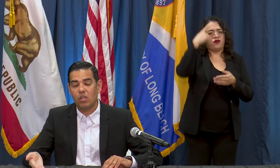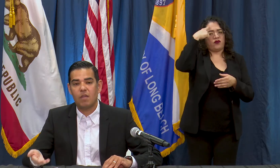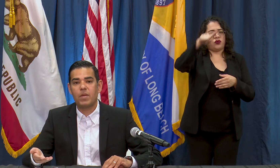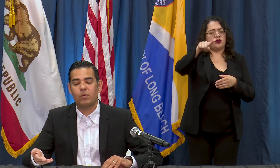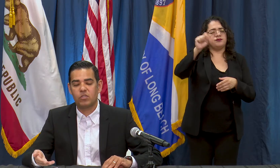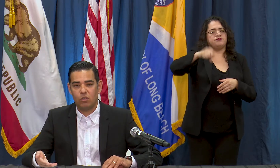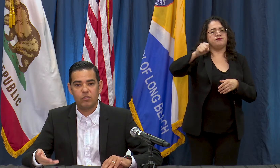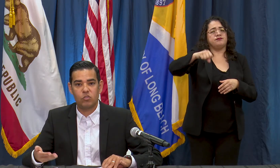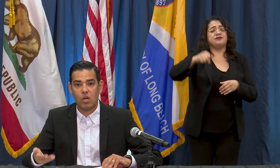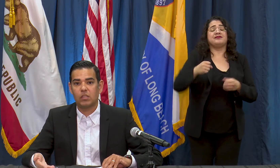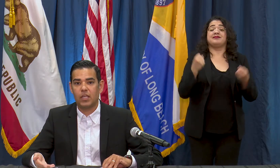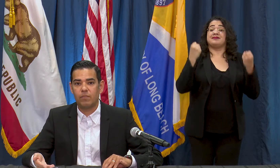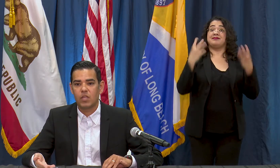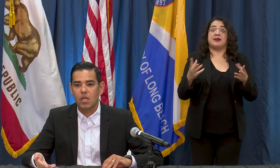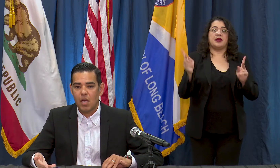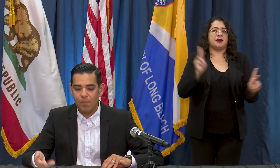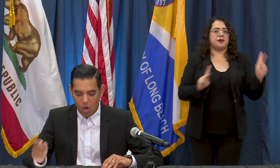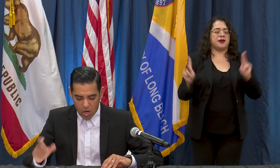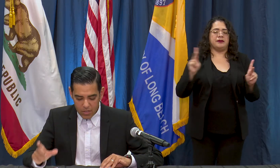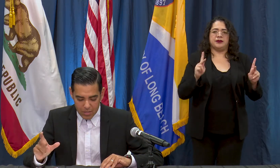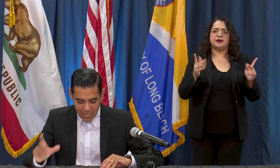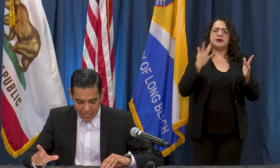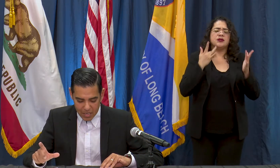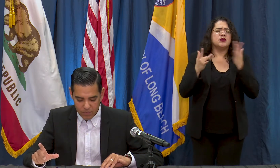lot of people are still struggling. On the ticket